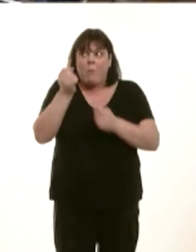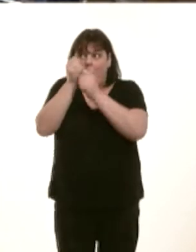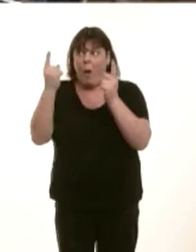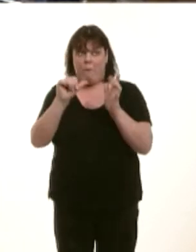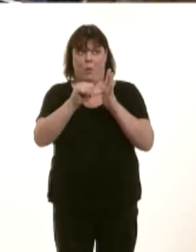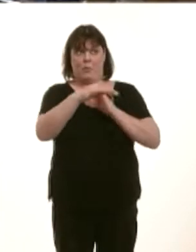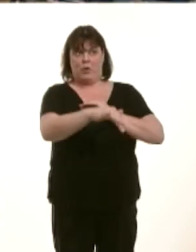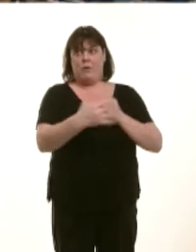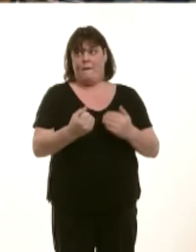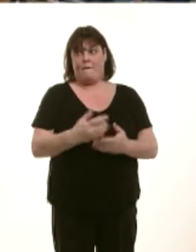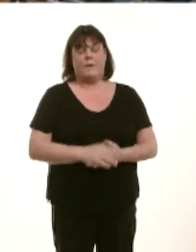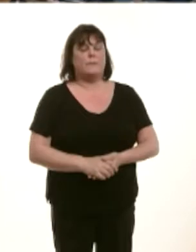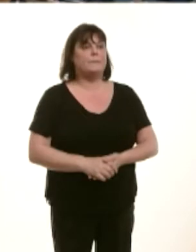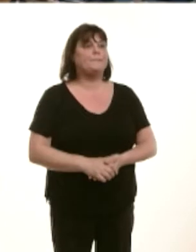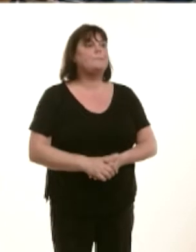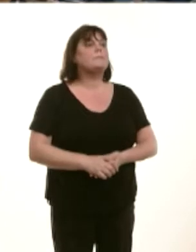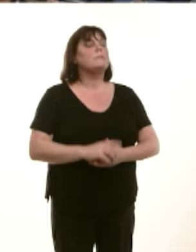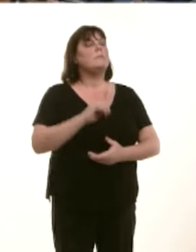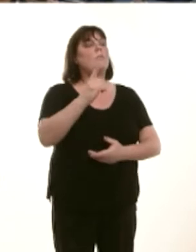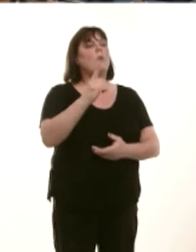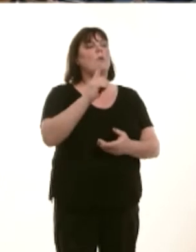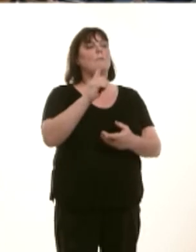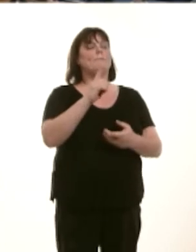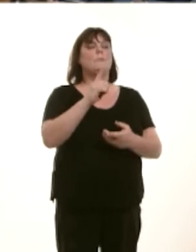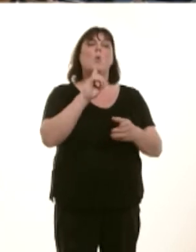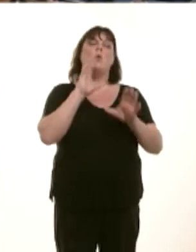William Powell: First Minister, one group of farmers that risks being particularly badly